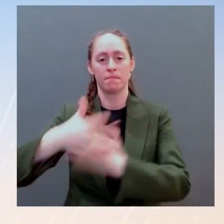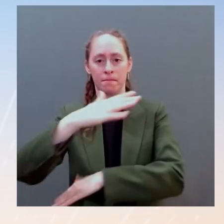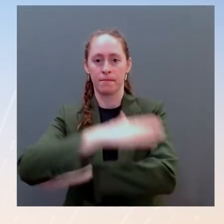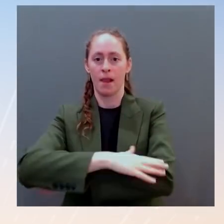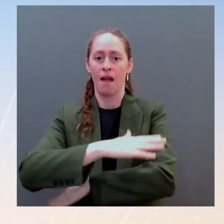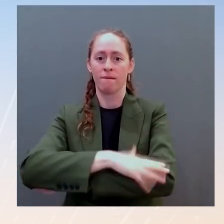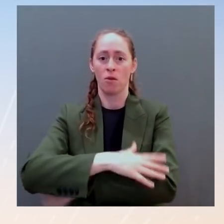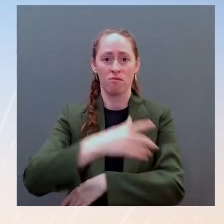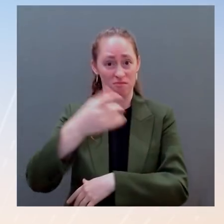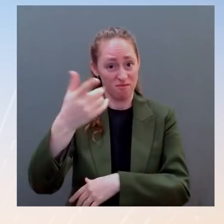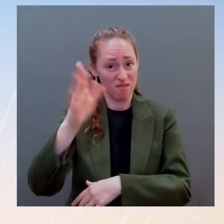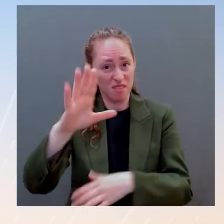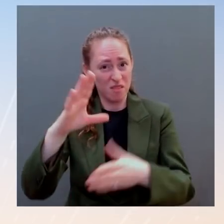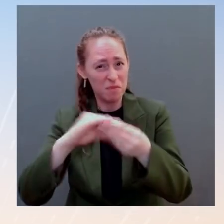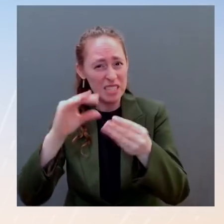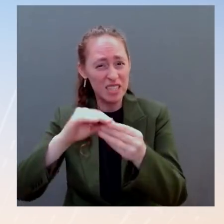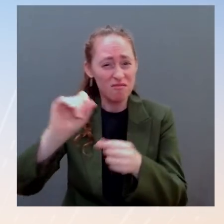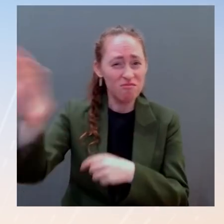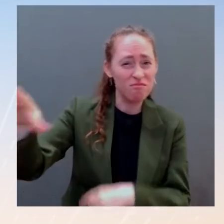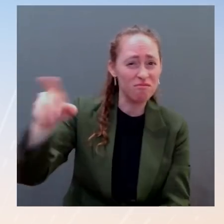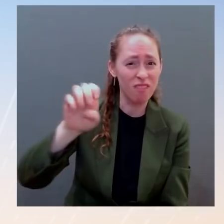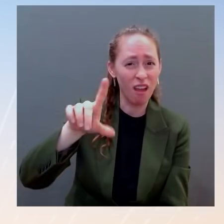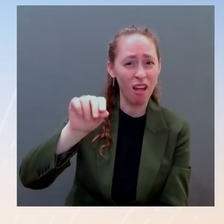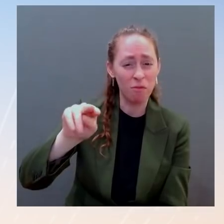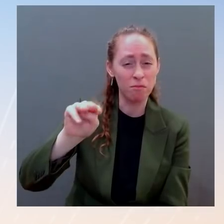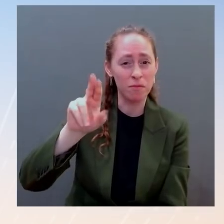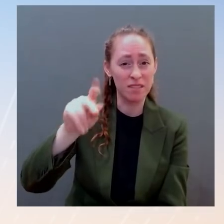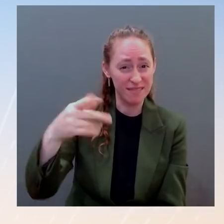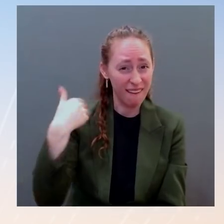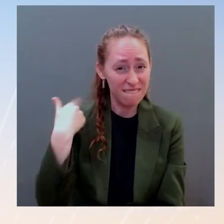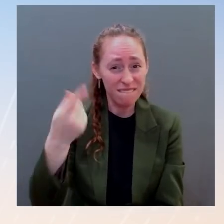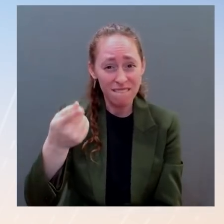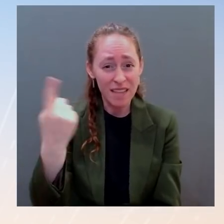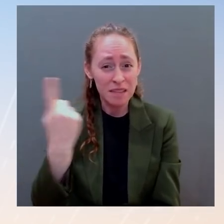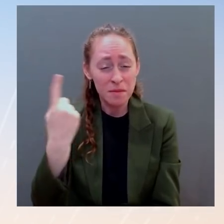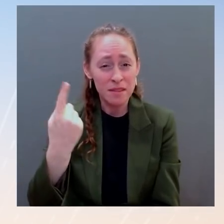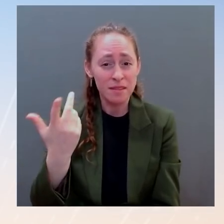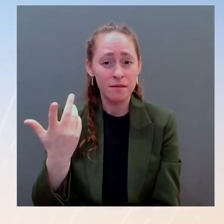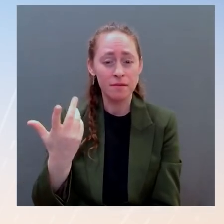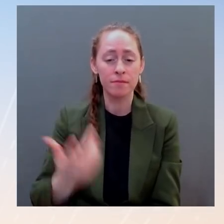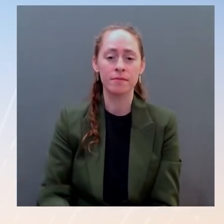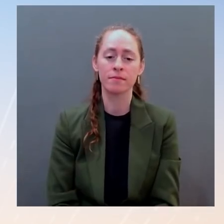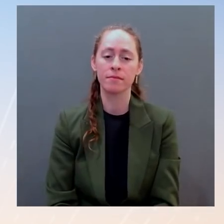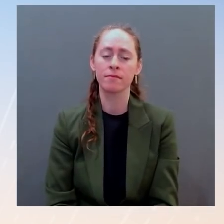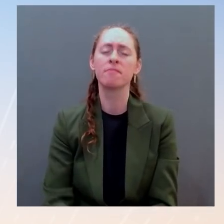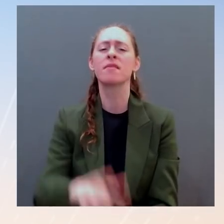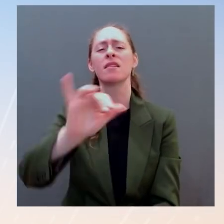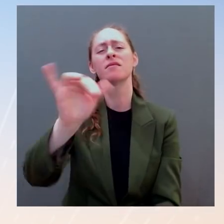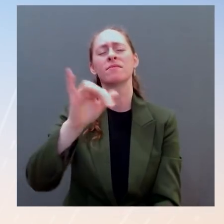The Press: And, you know, I would maybe just add to it that, you know, public -- publicly traded companies have different levels of --